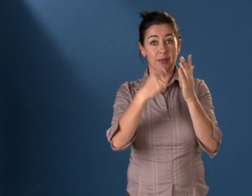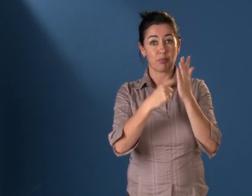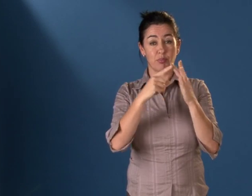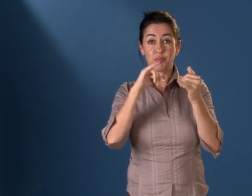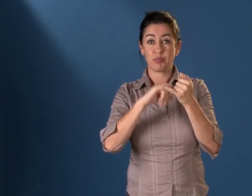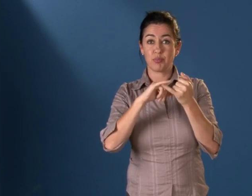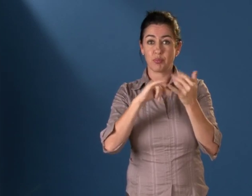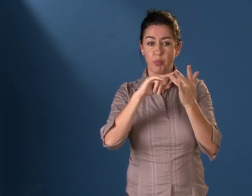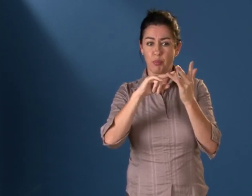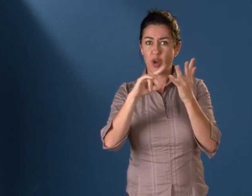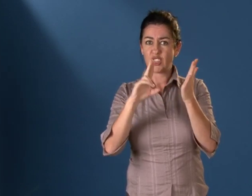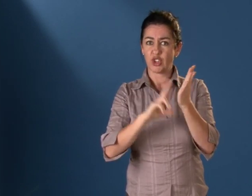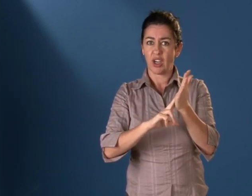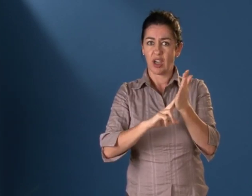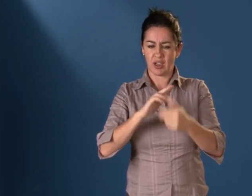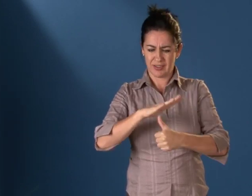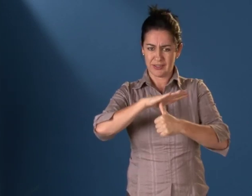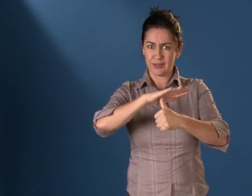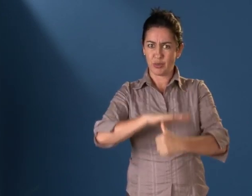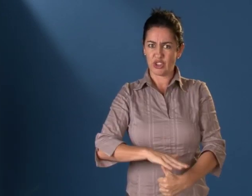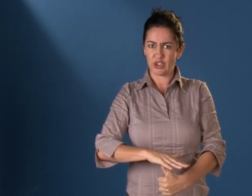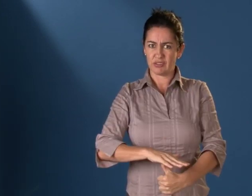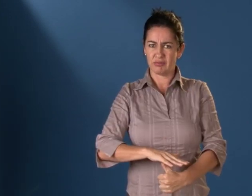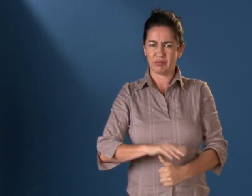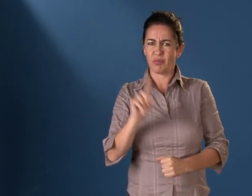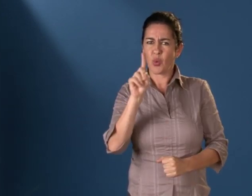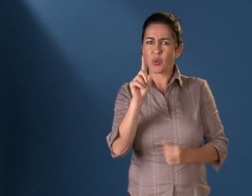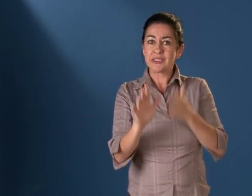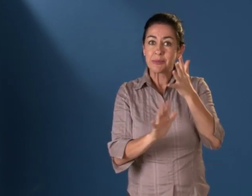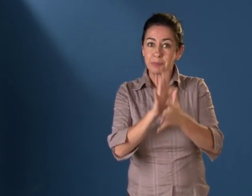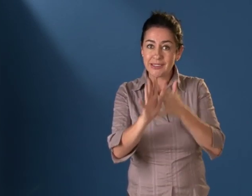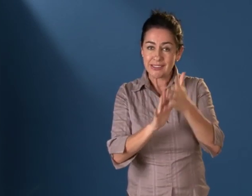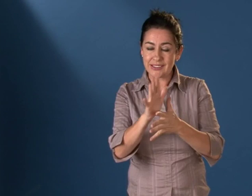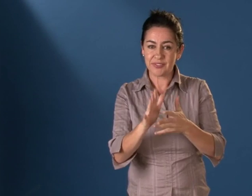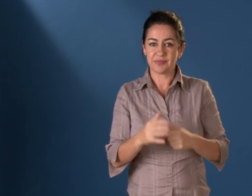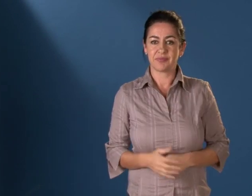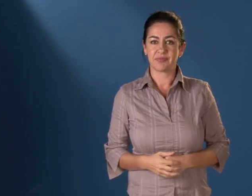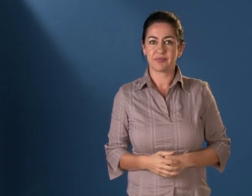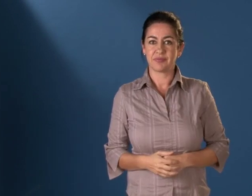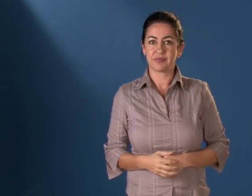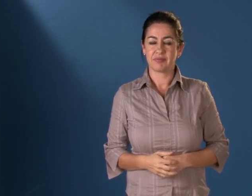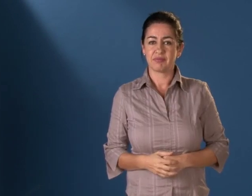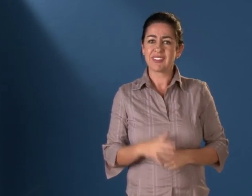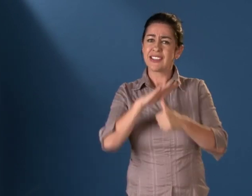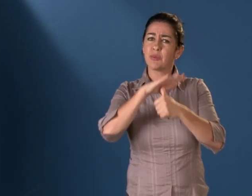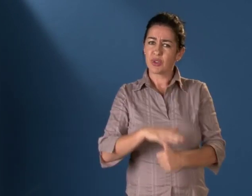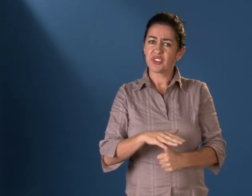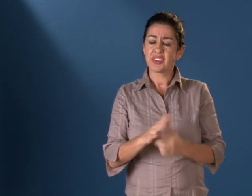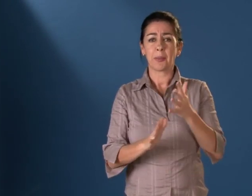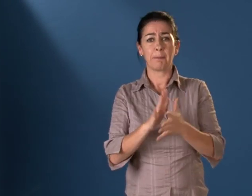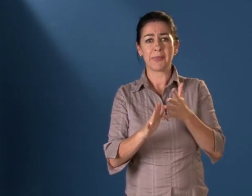What is depression? The word depression is